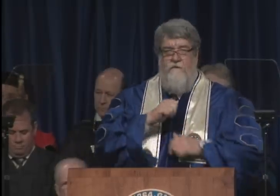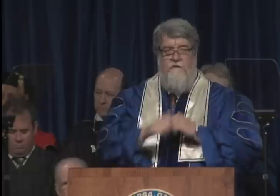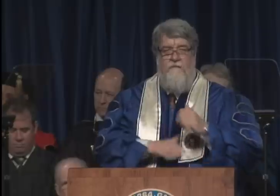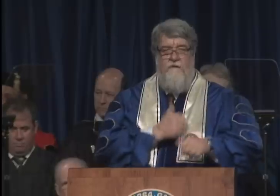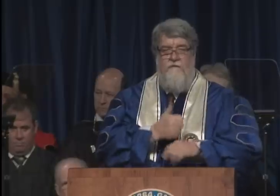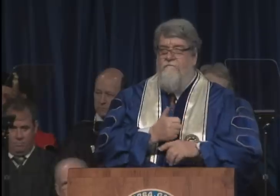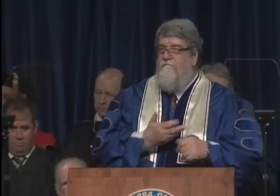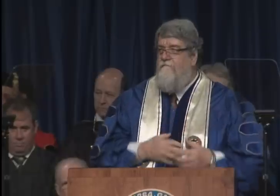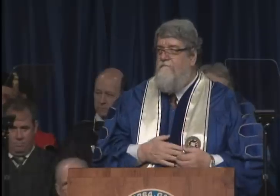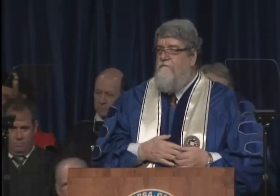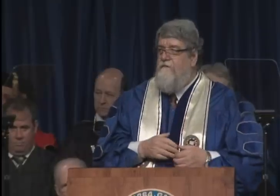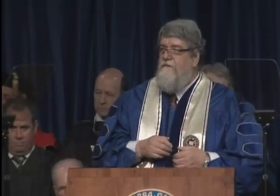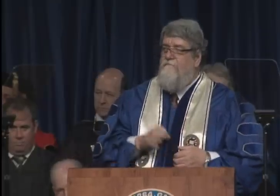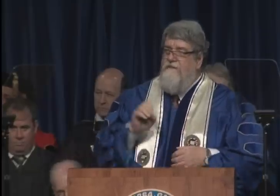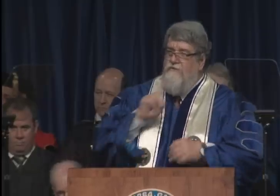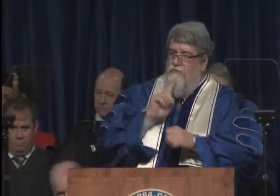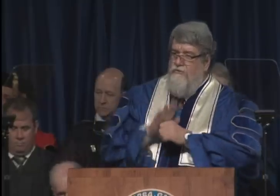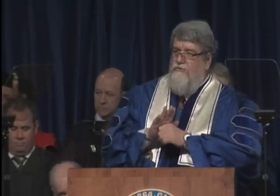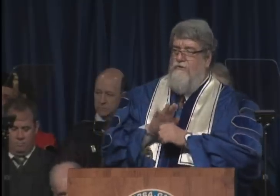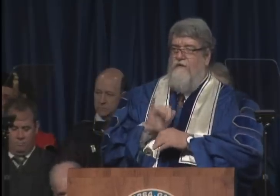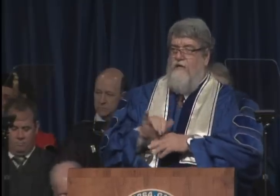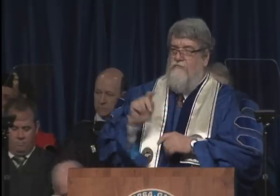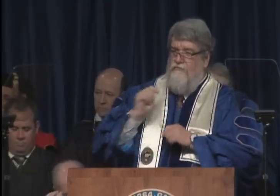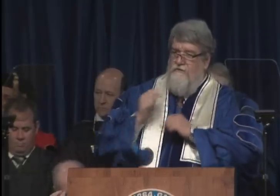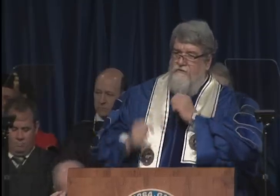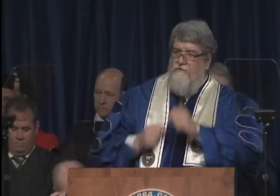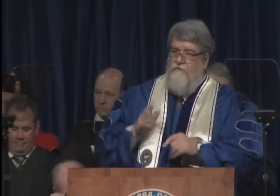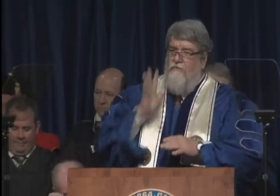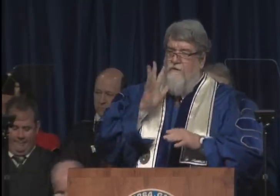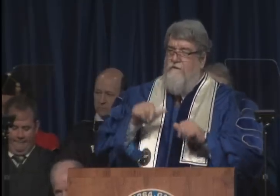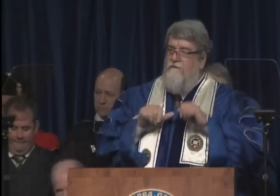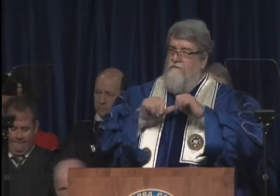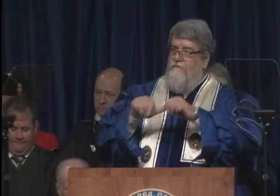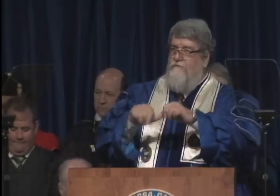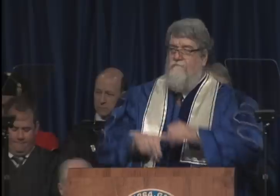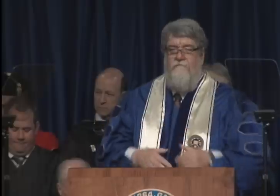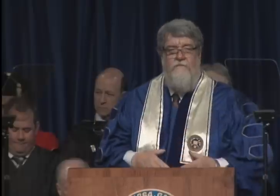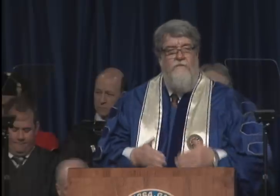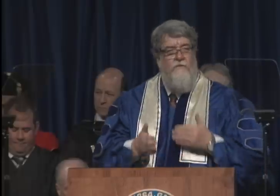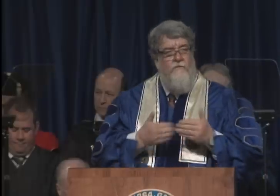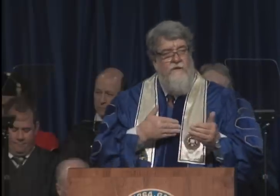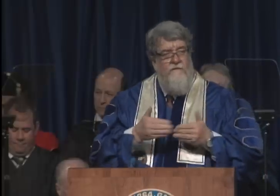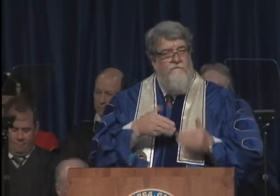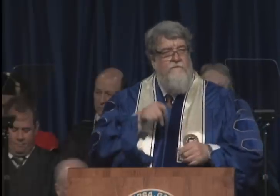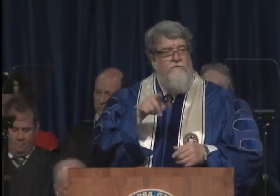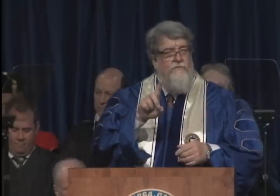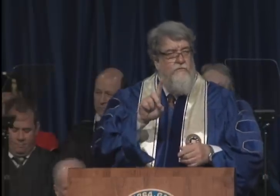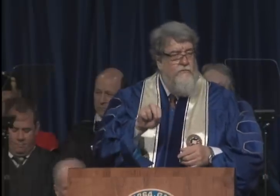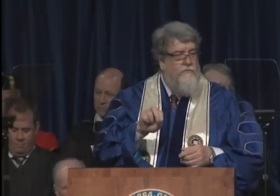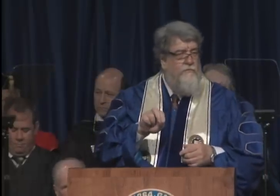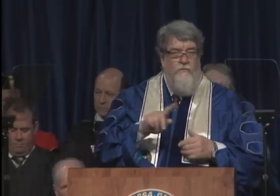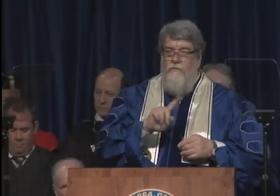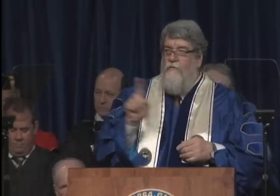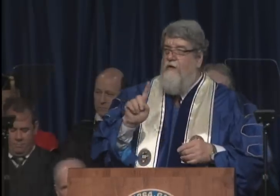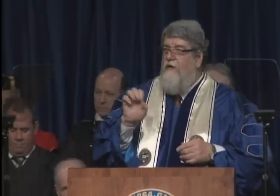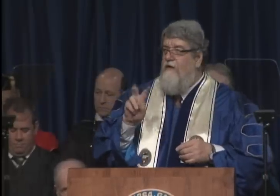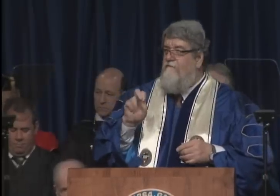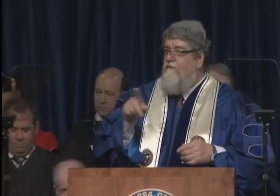is built on the contributions of our alumni. Ensure this tradition continues.